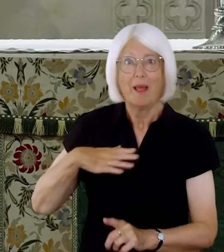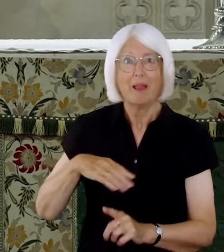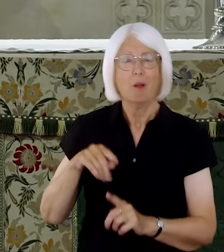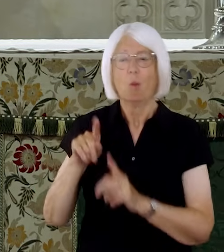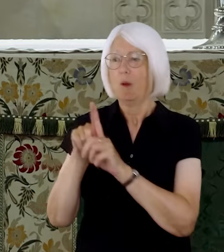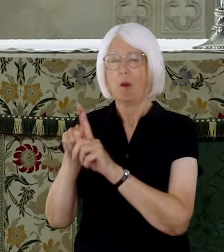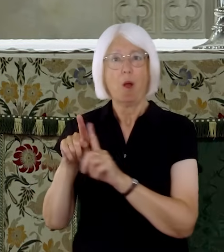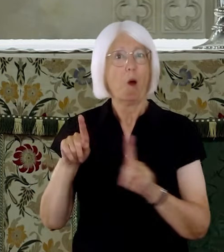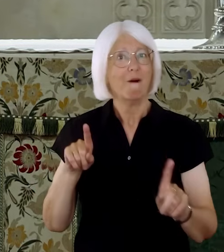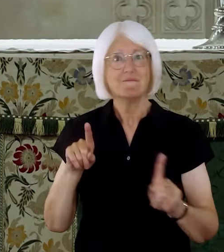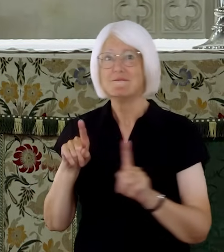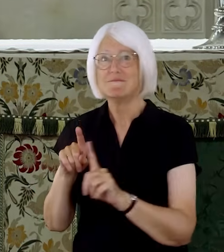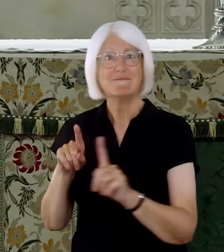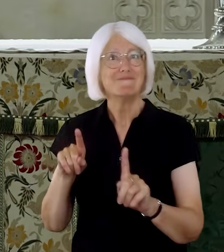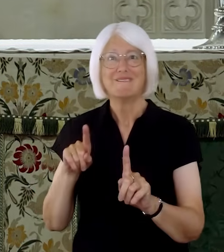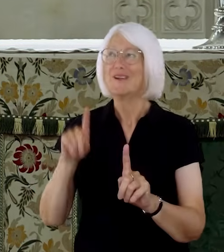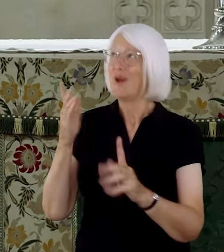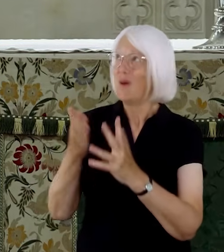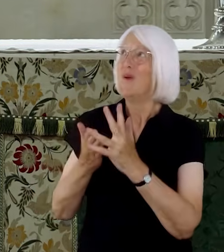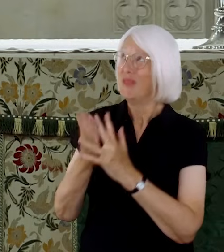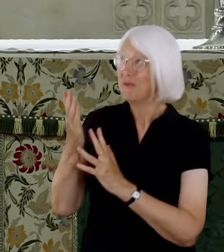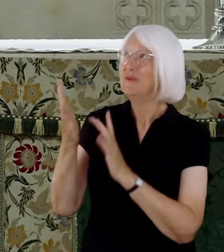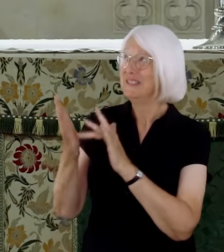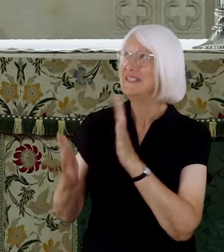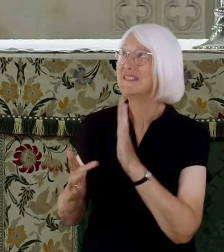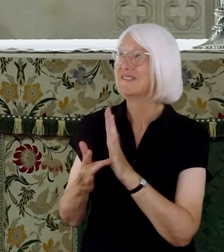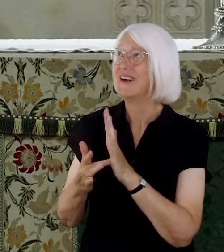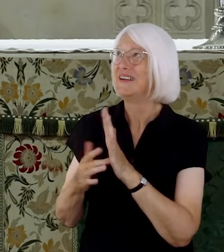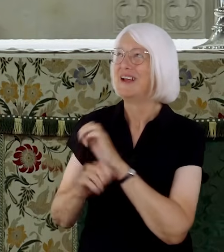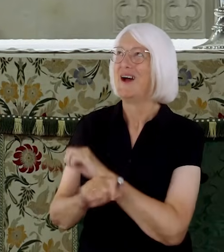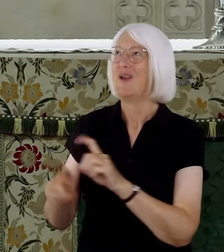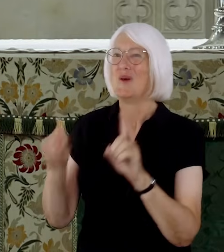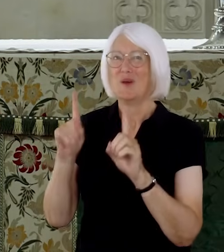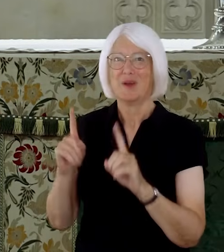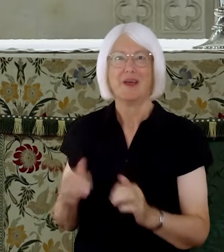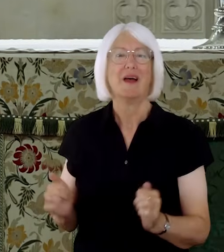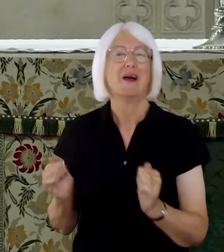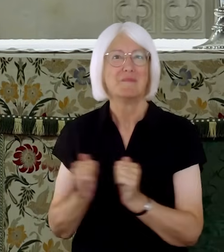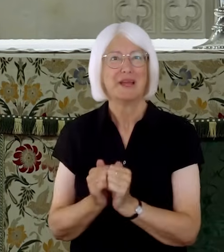from the way of life through Jesus Christ our Lord. Amen.